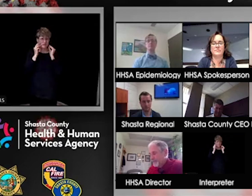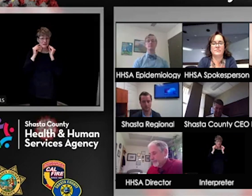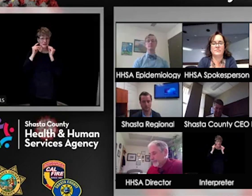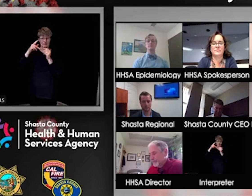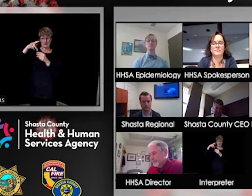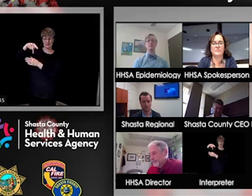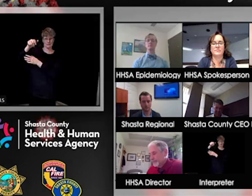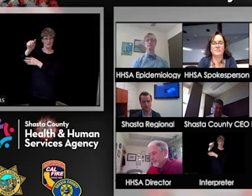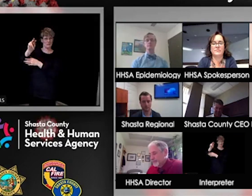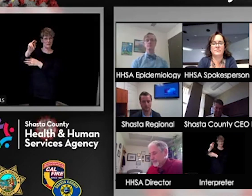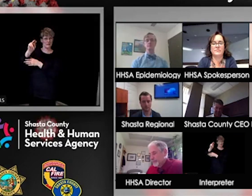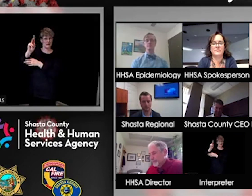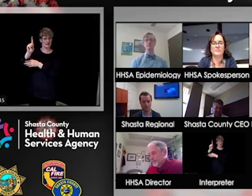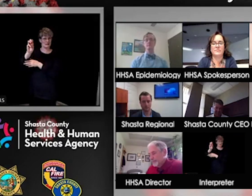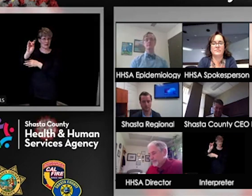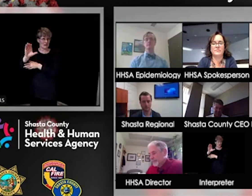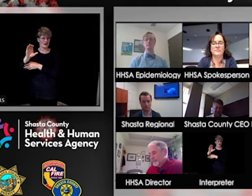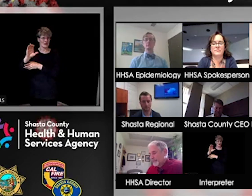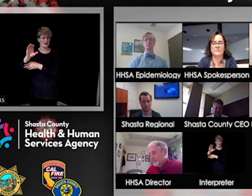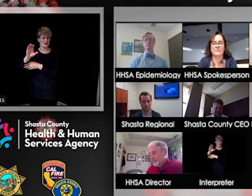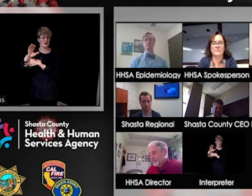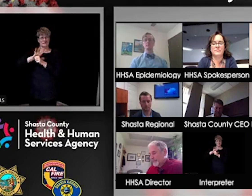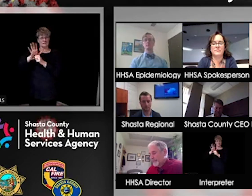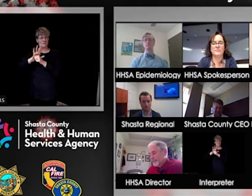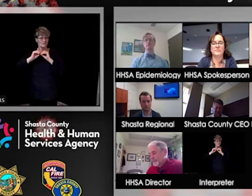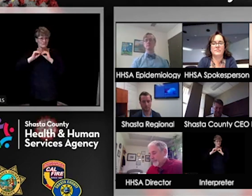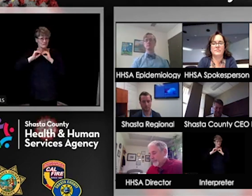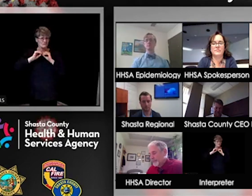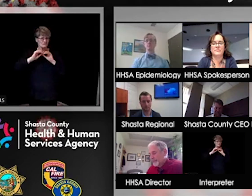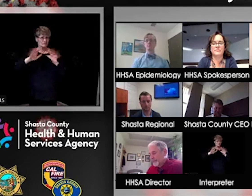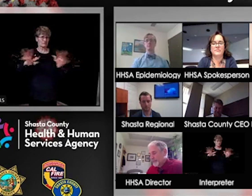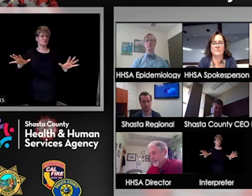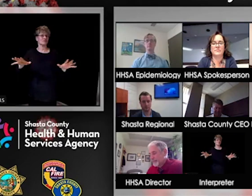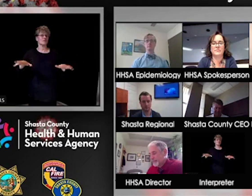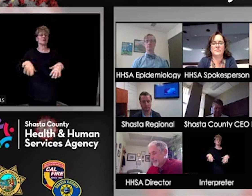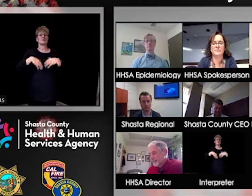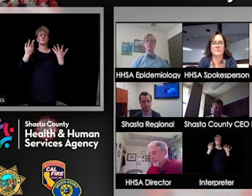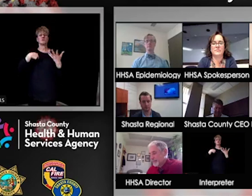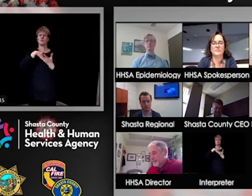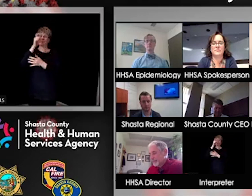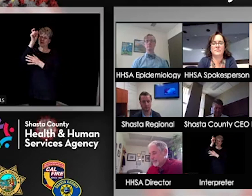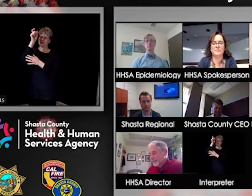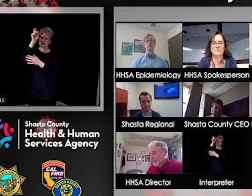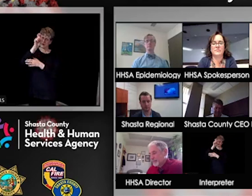interrupted, that's where we have to be somewhat strict on using the right measure at the right